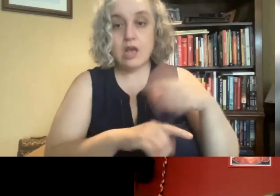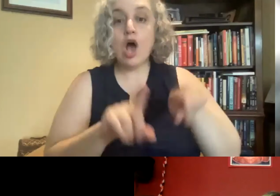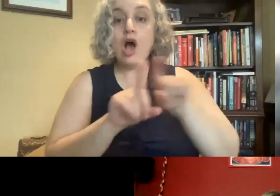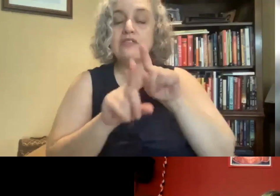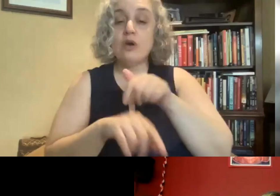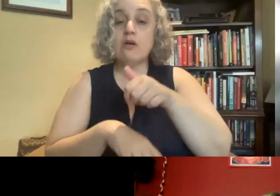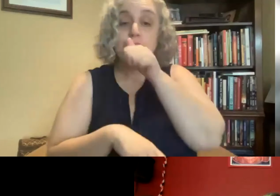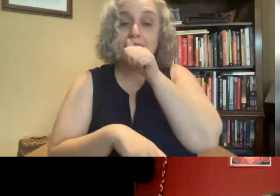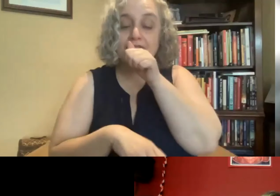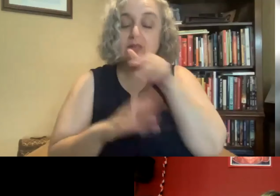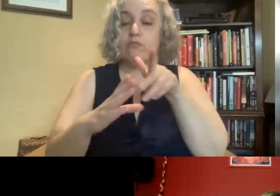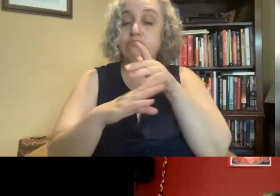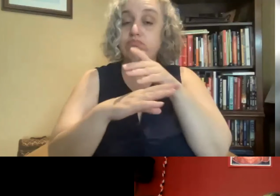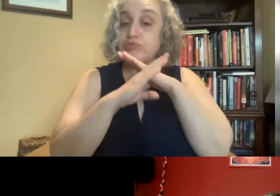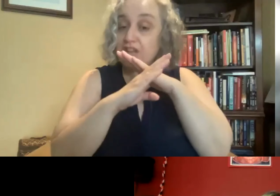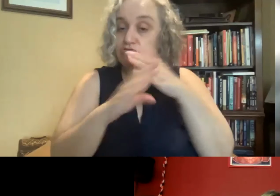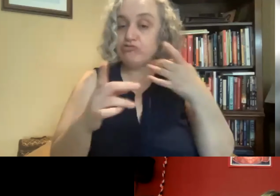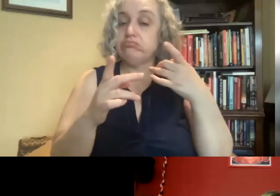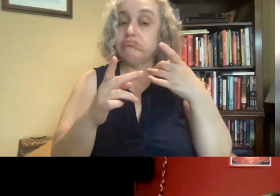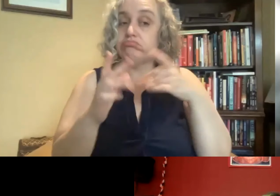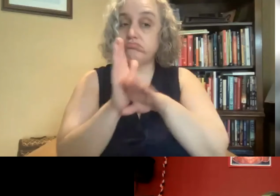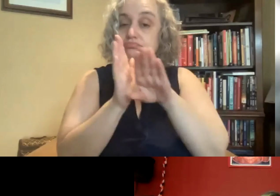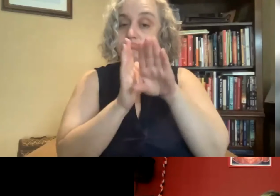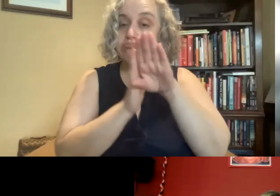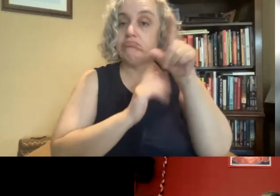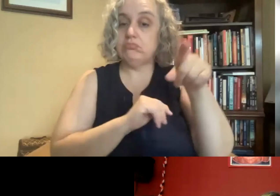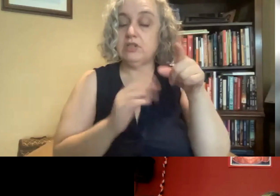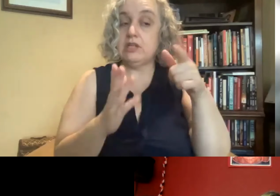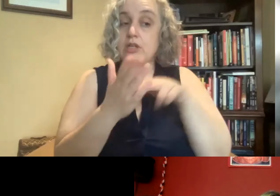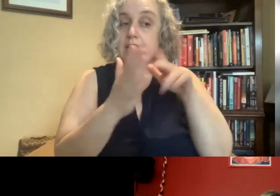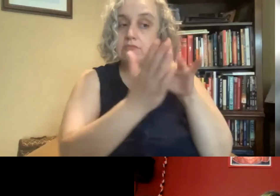emerging are ones that are